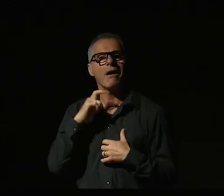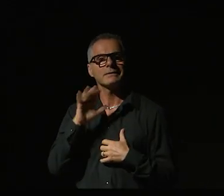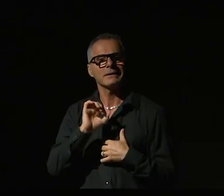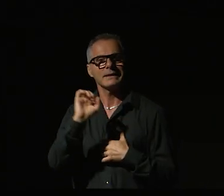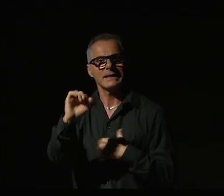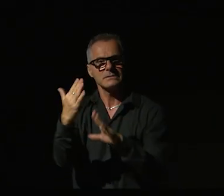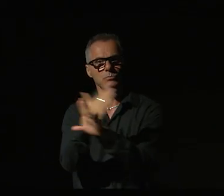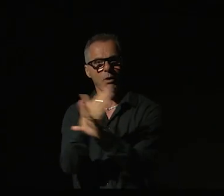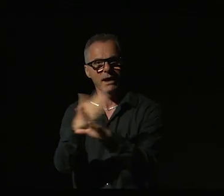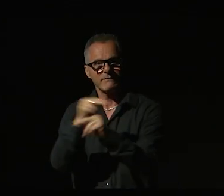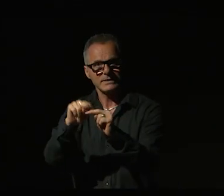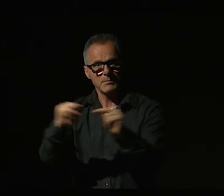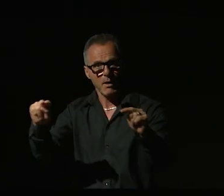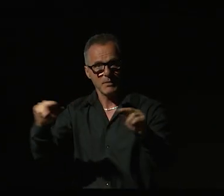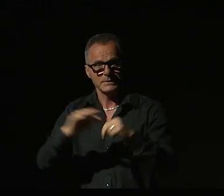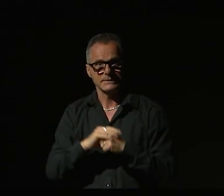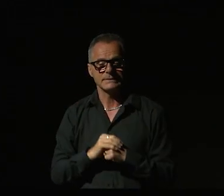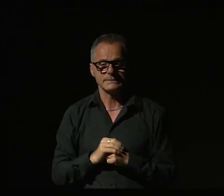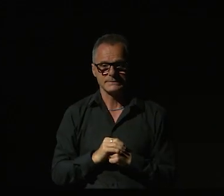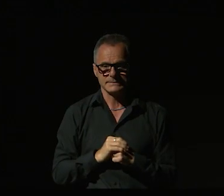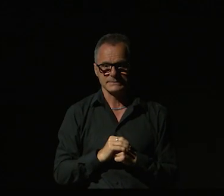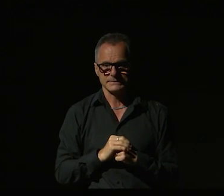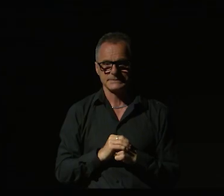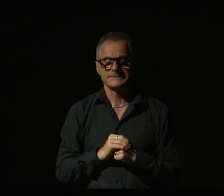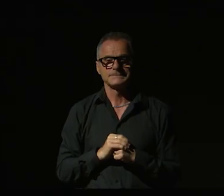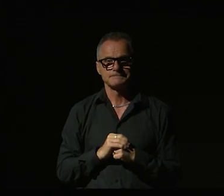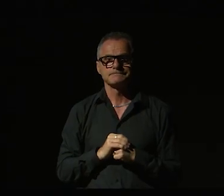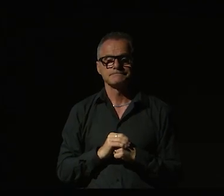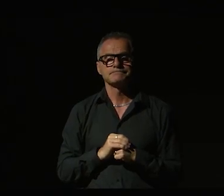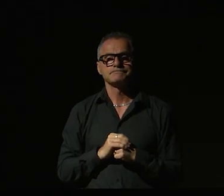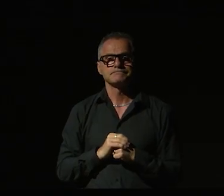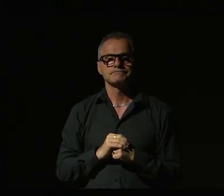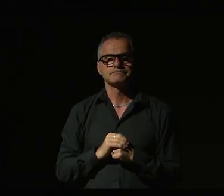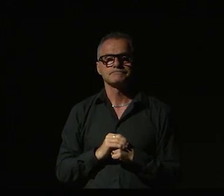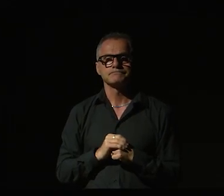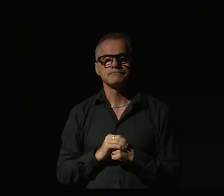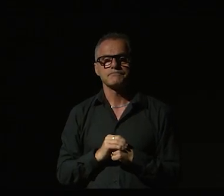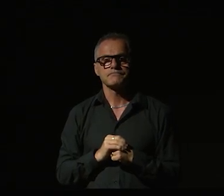functioning as both a display space for the Farnese sculpture collection, or part of it,